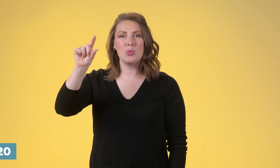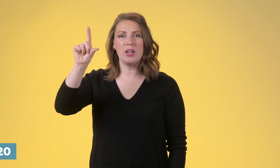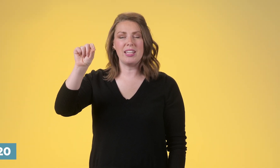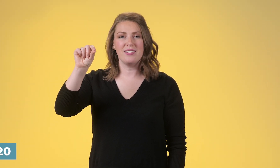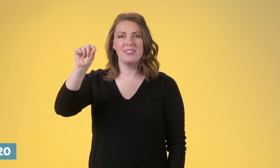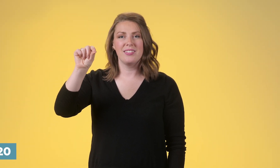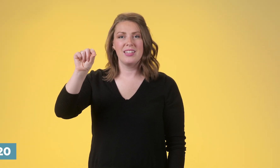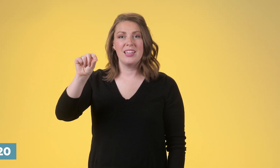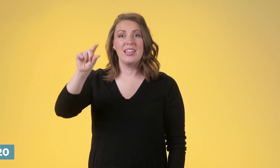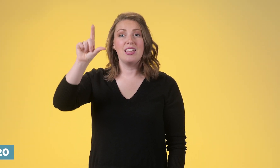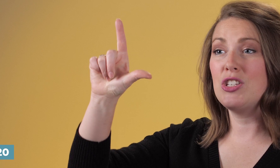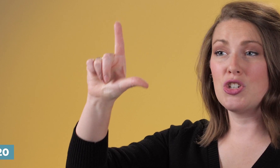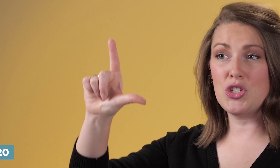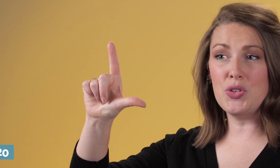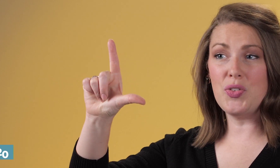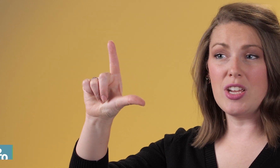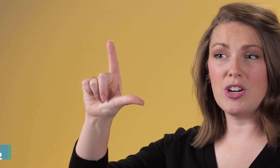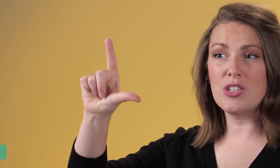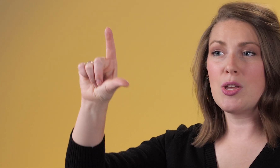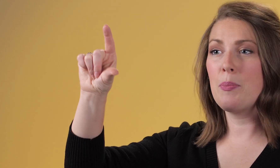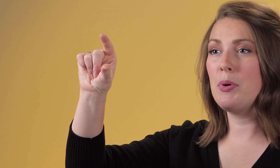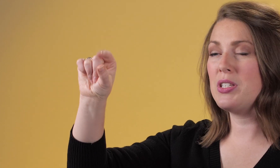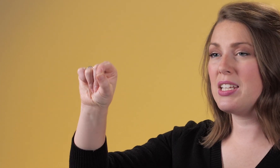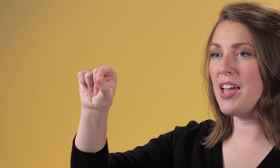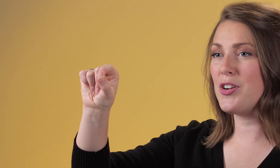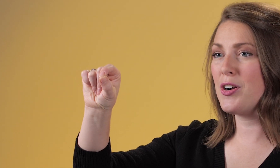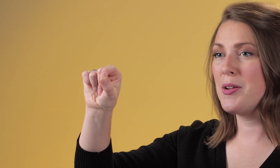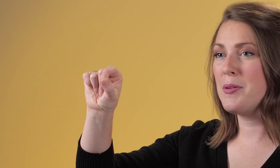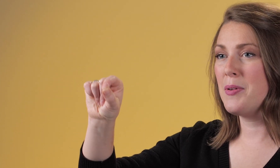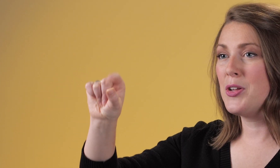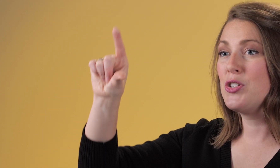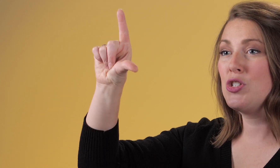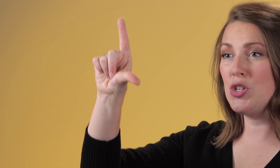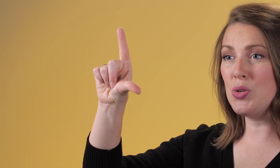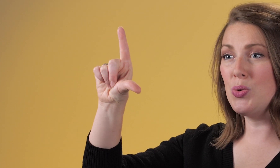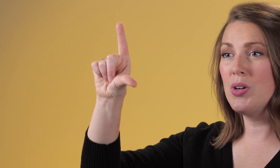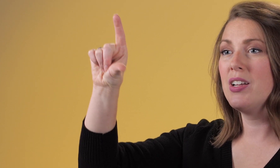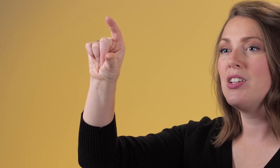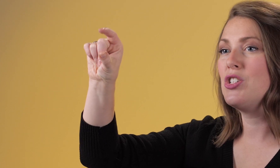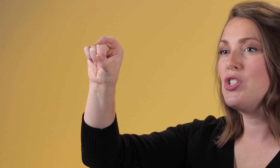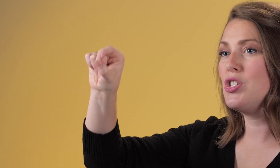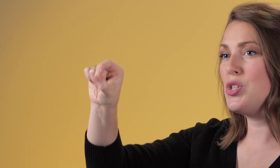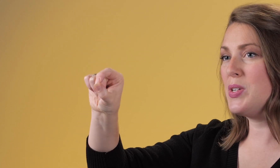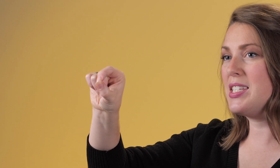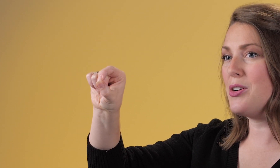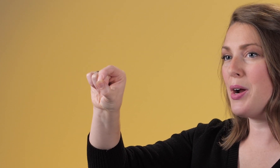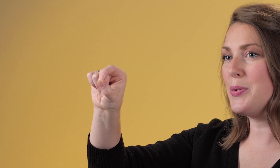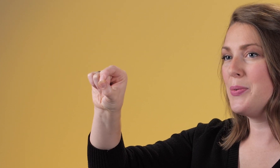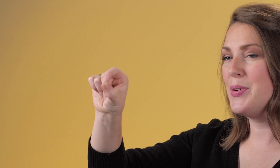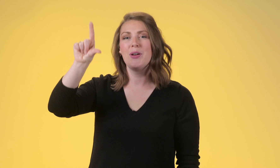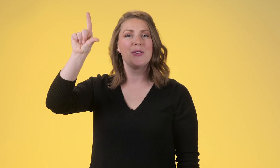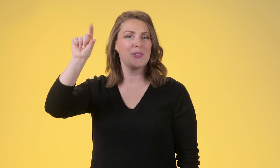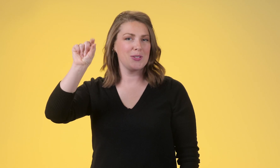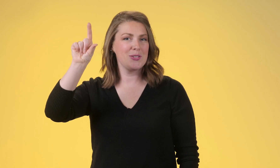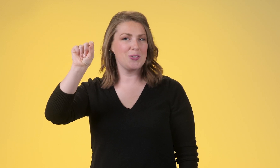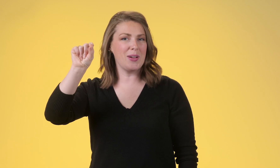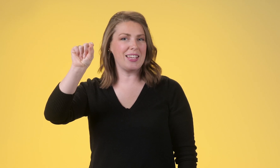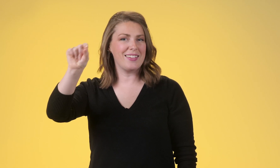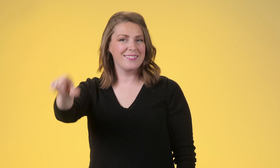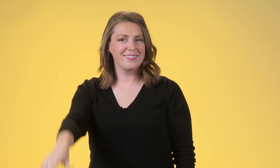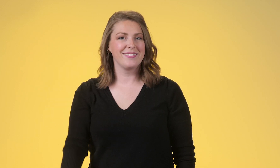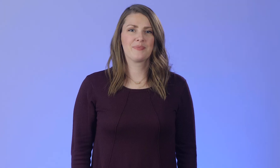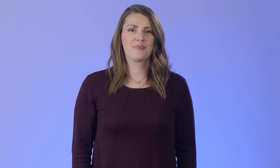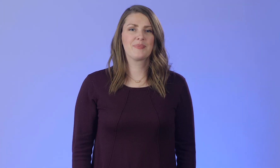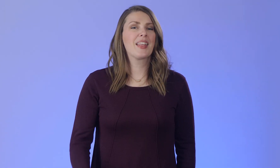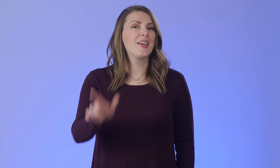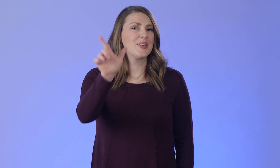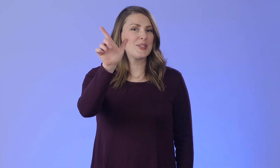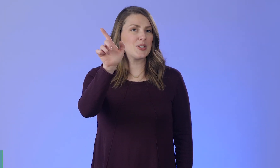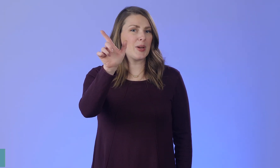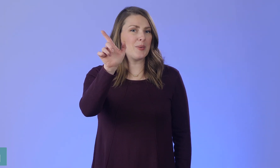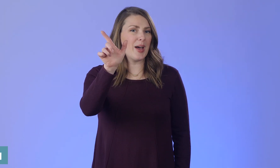twenty,' it's your two fingers put together two to a zero 'twenty.' 'Twenty-one,